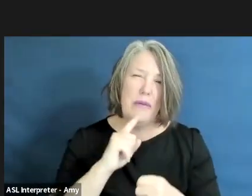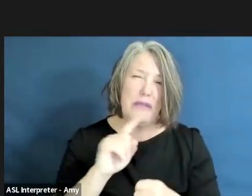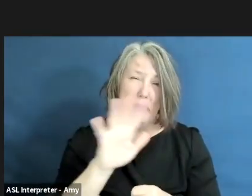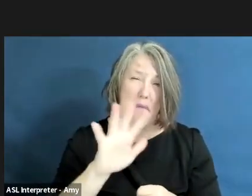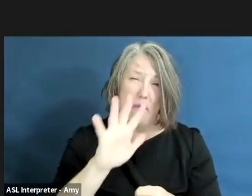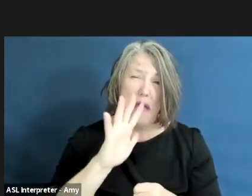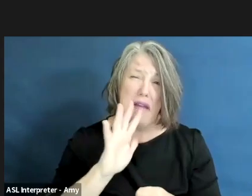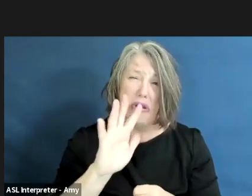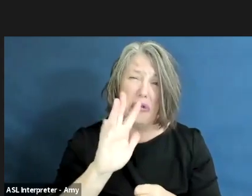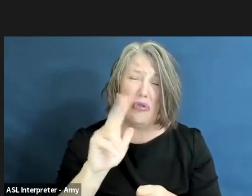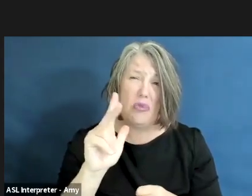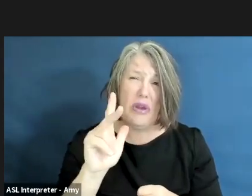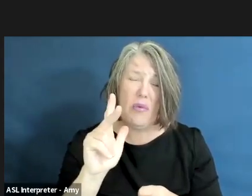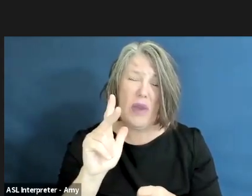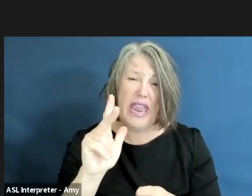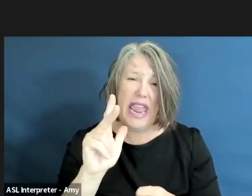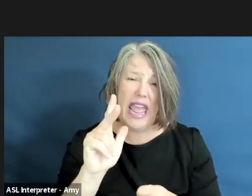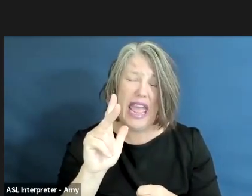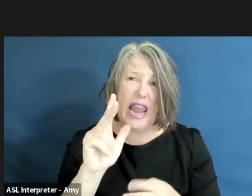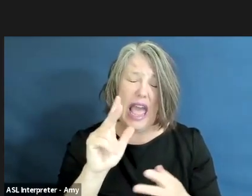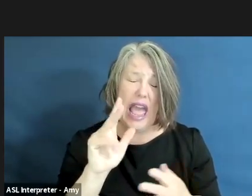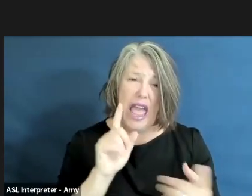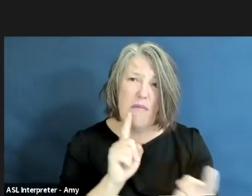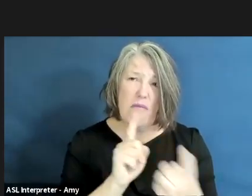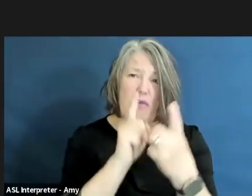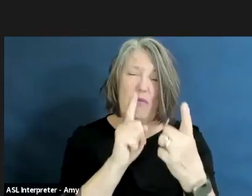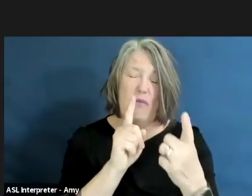and I had a run in with an OB-GYN.